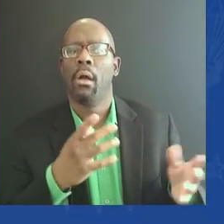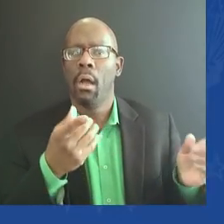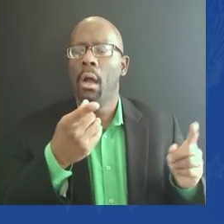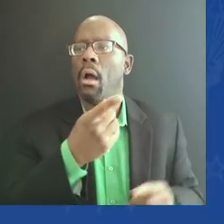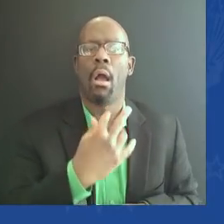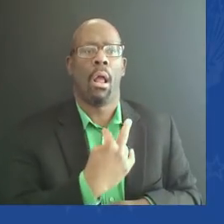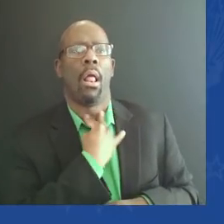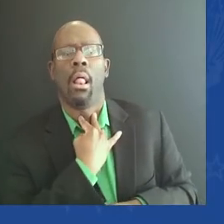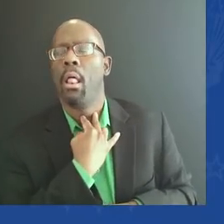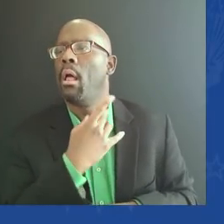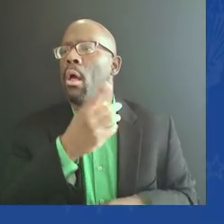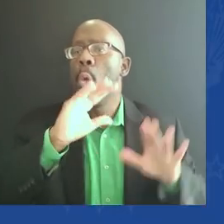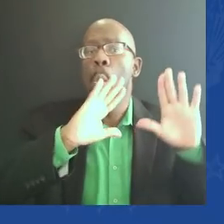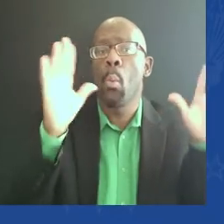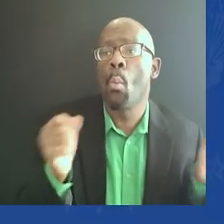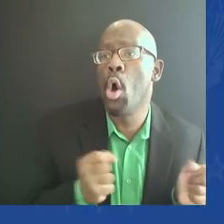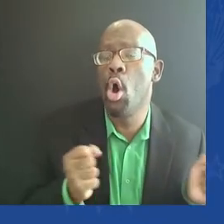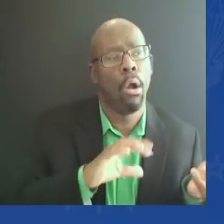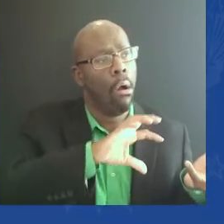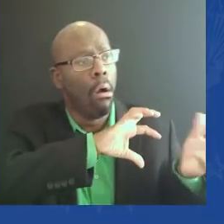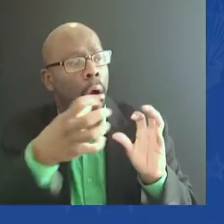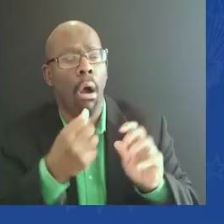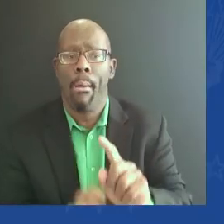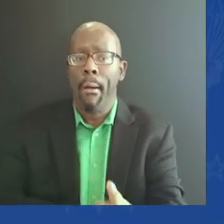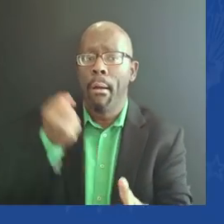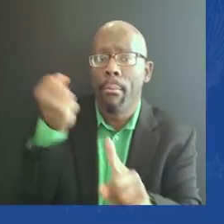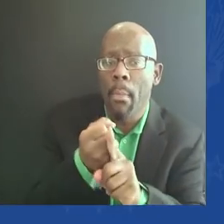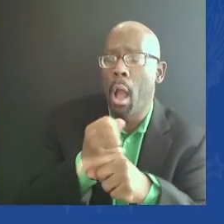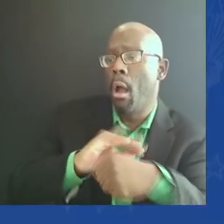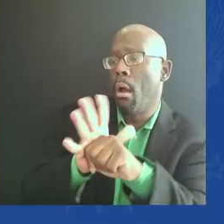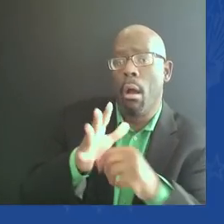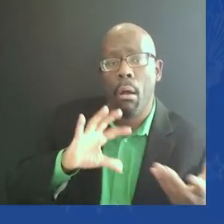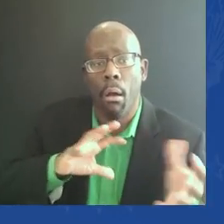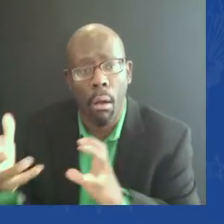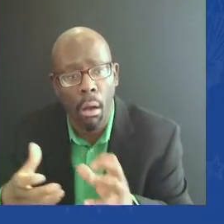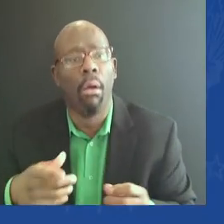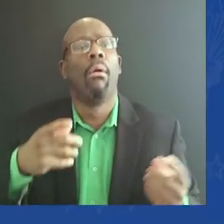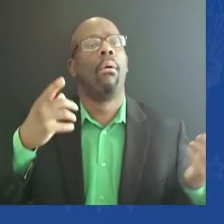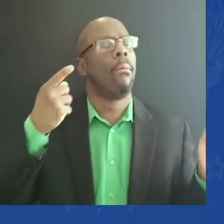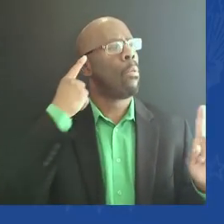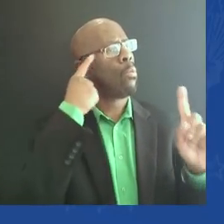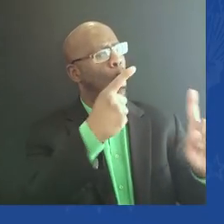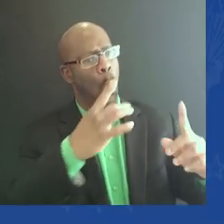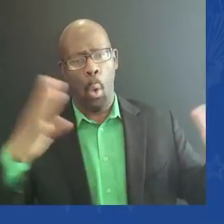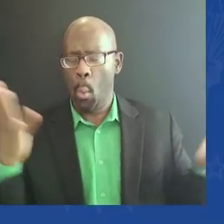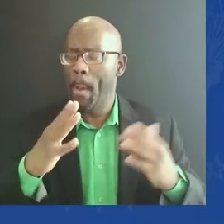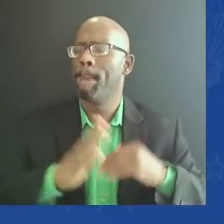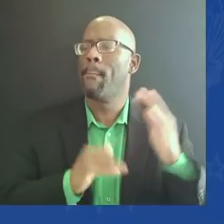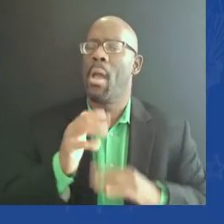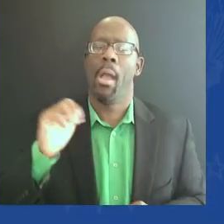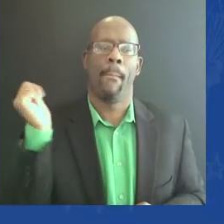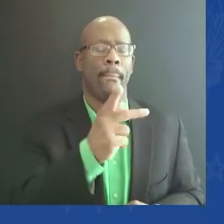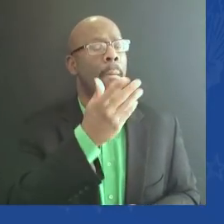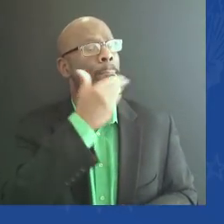which is, God willing, going to be voted on as early as -- sometime this coming week --